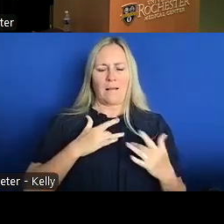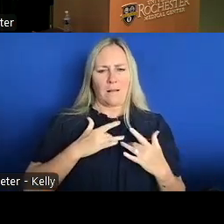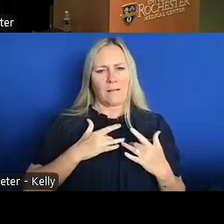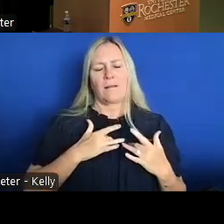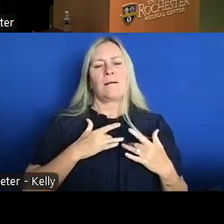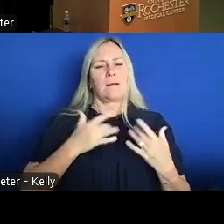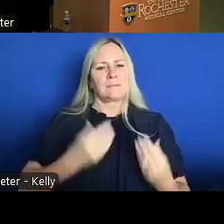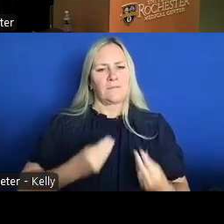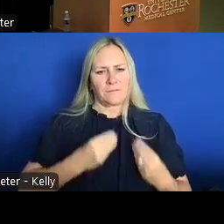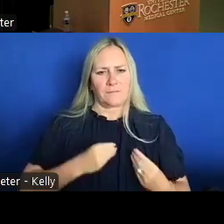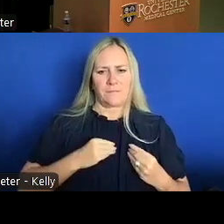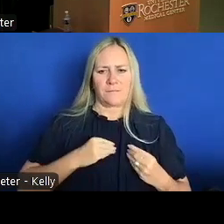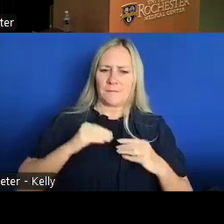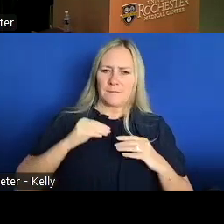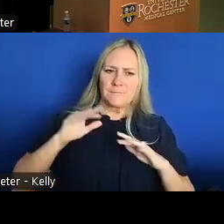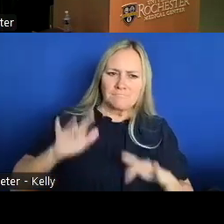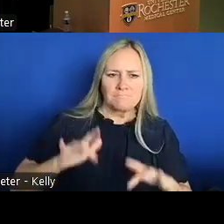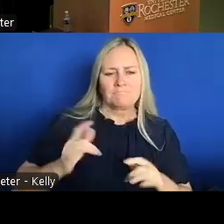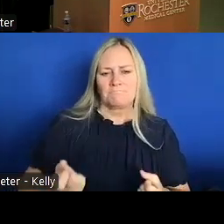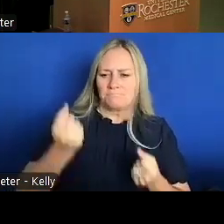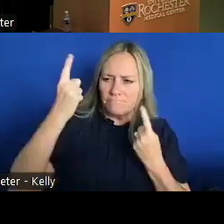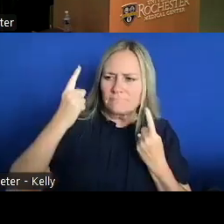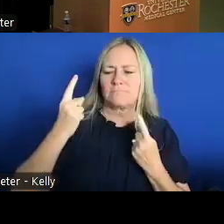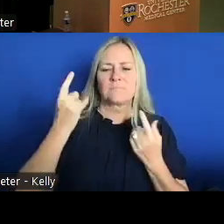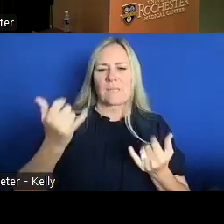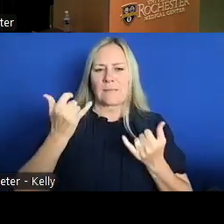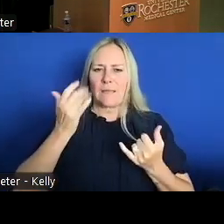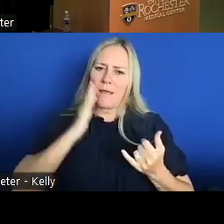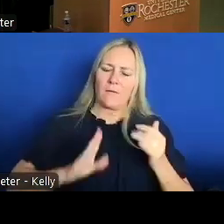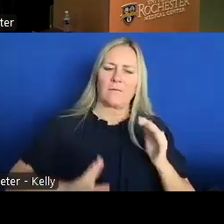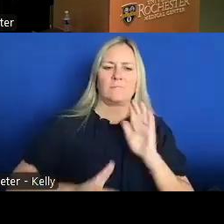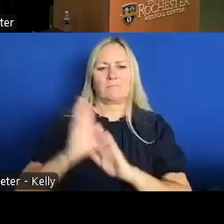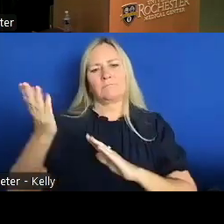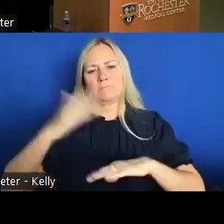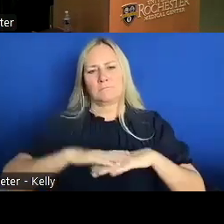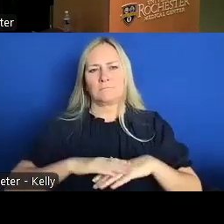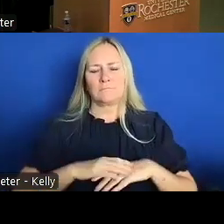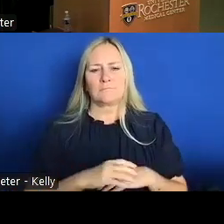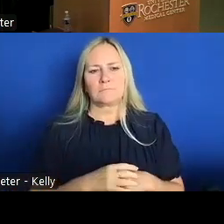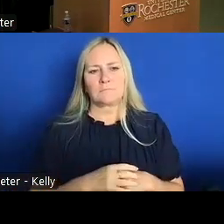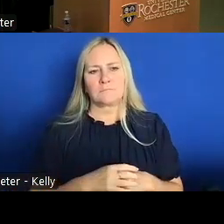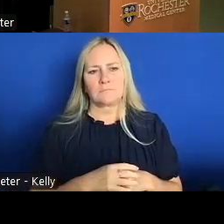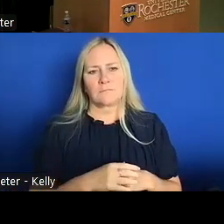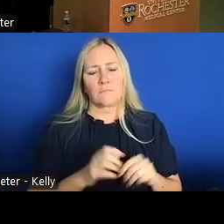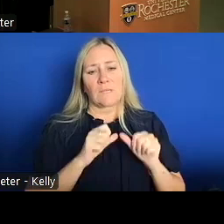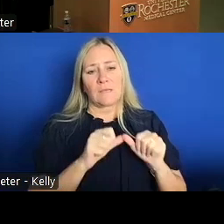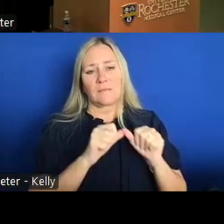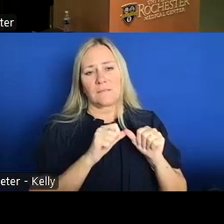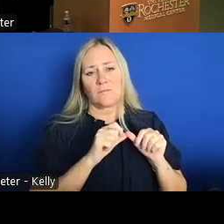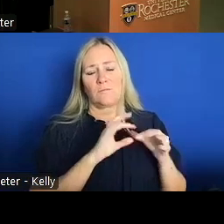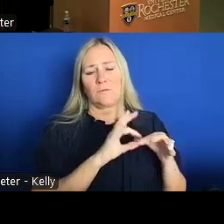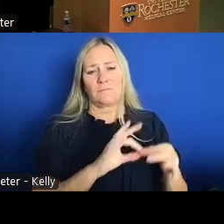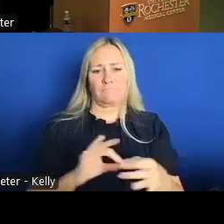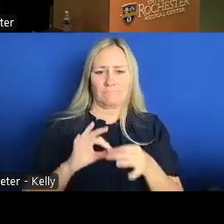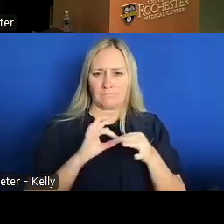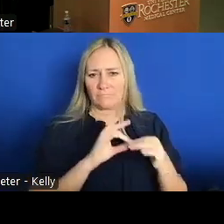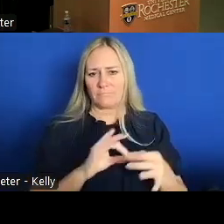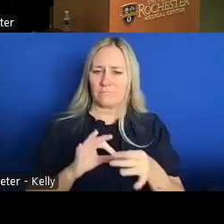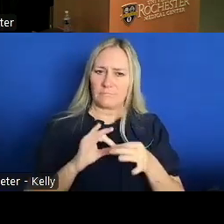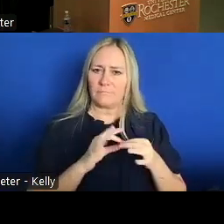benefit others and lead to prevention and the continuing bonds that we perpetuate so that